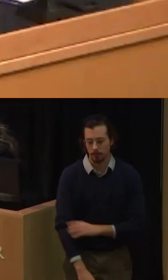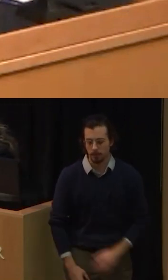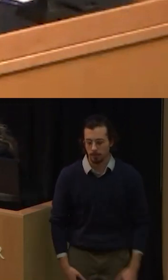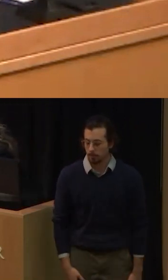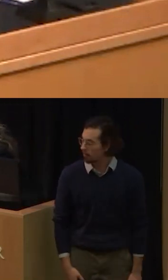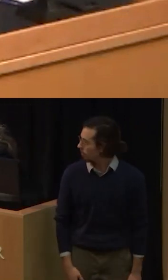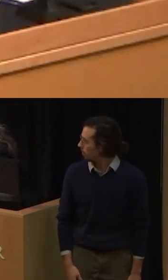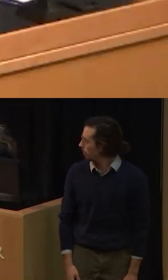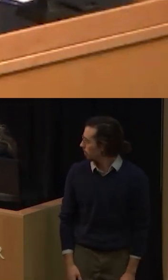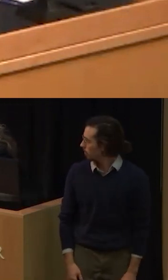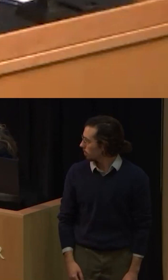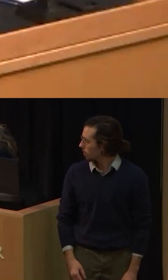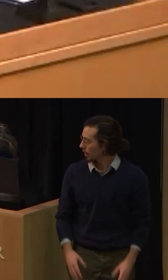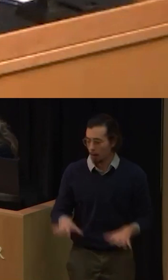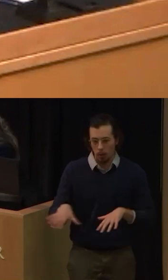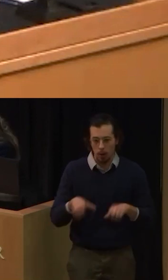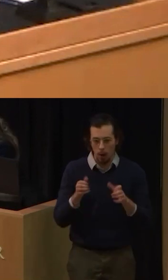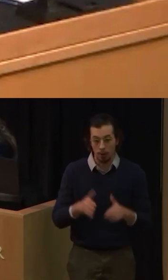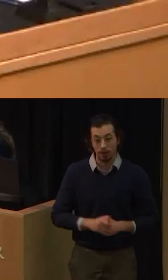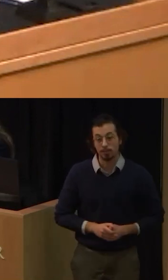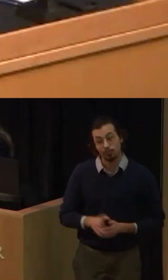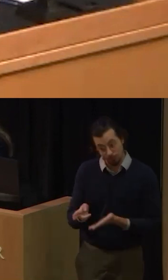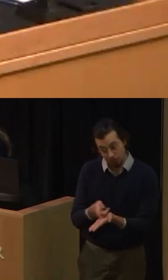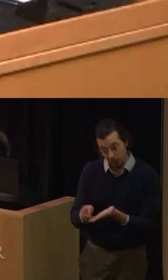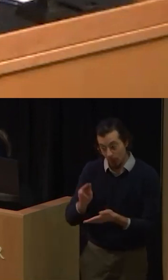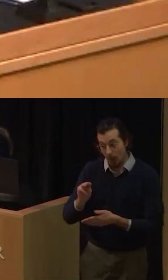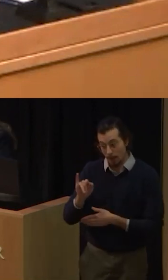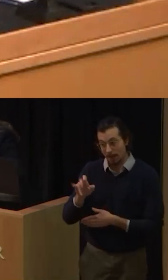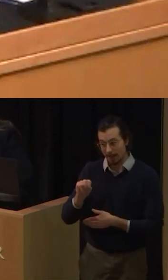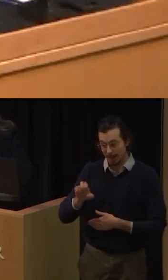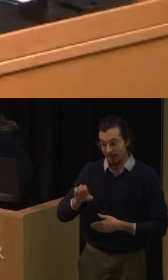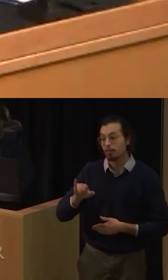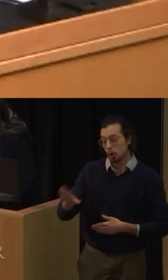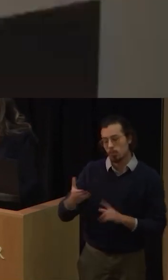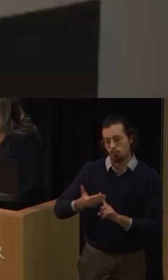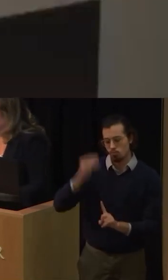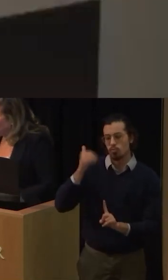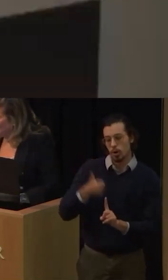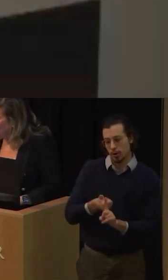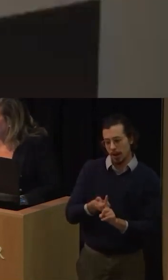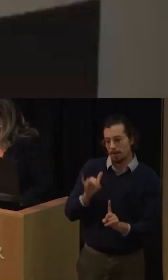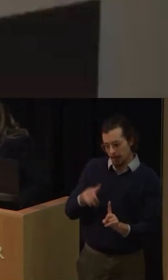[Telva Olivares] True, Melanie. That's why you invited- True Melanie speaking there. Thank you, Melanie.